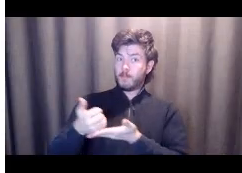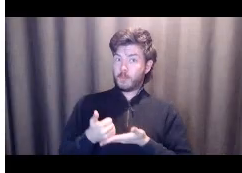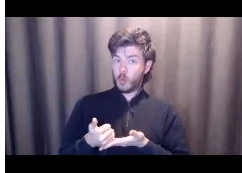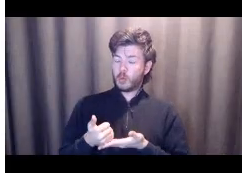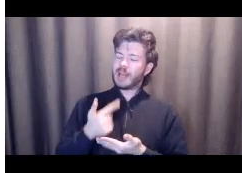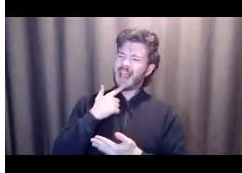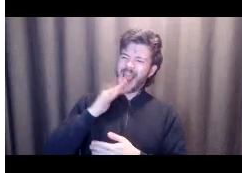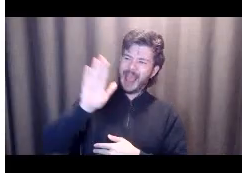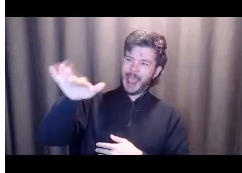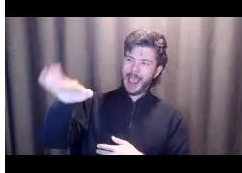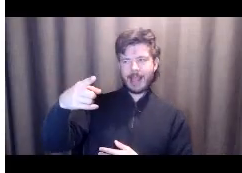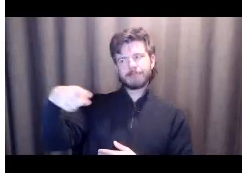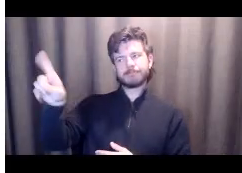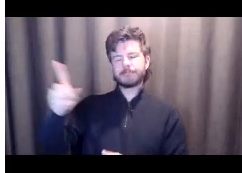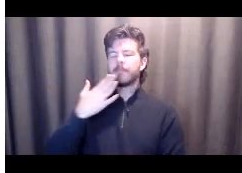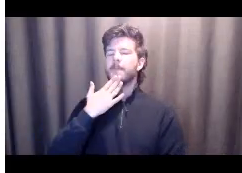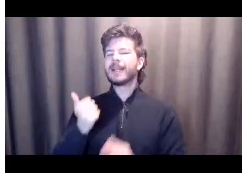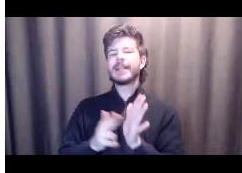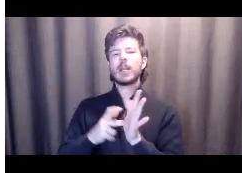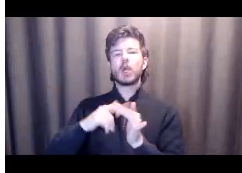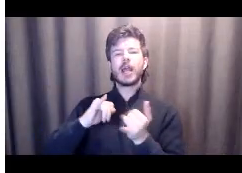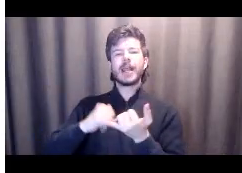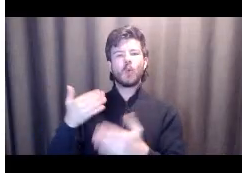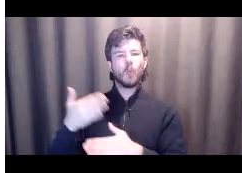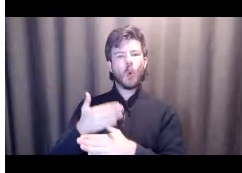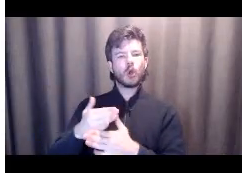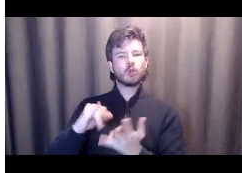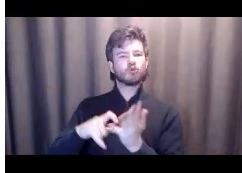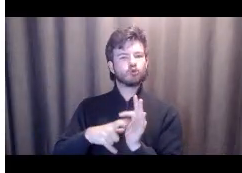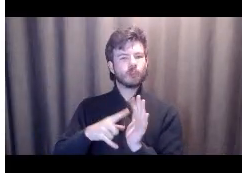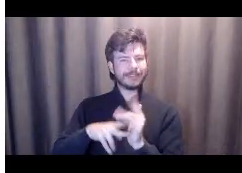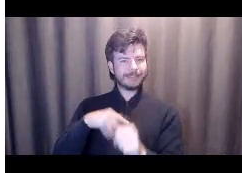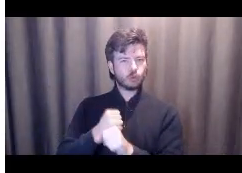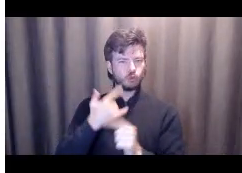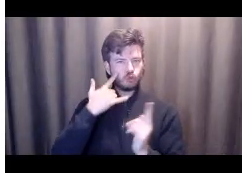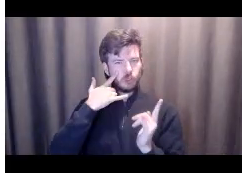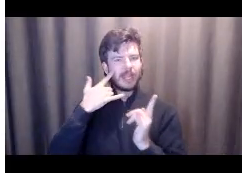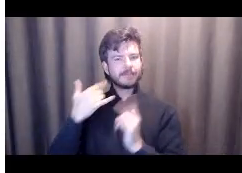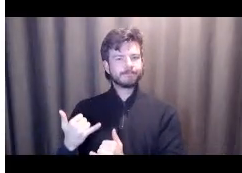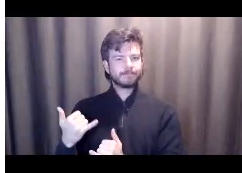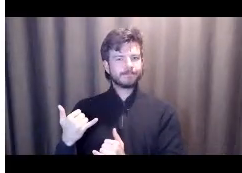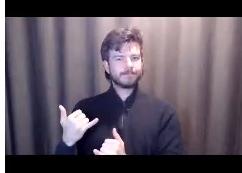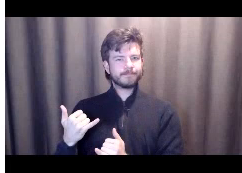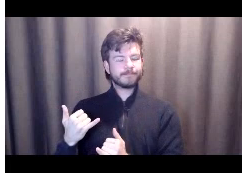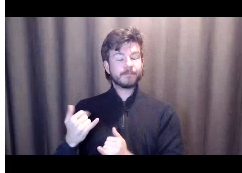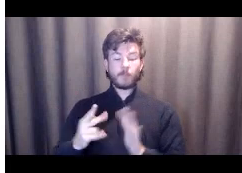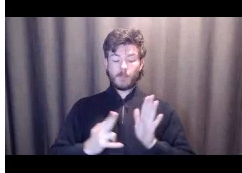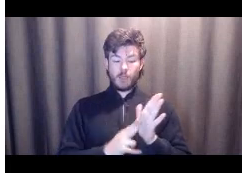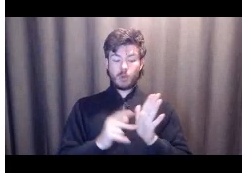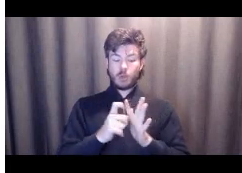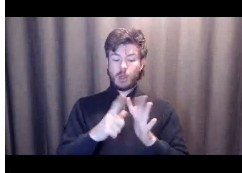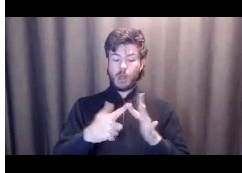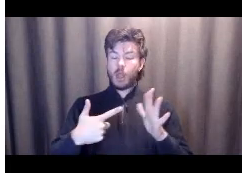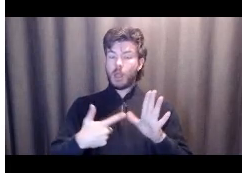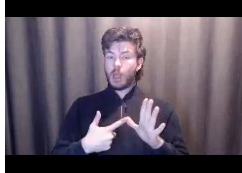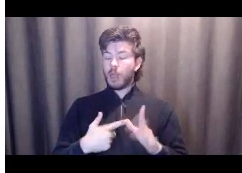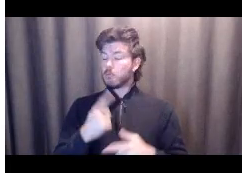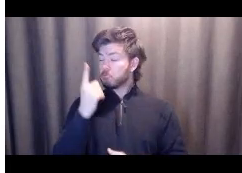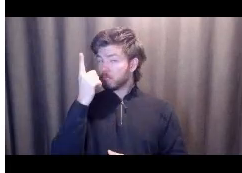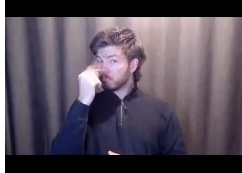worker screening check. And the NDIA can consider changing a participant's